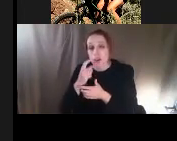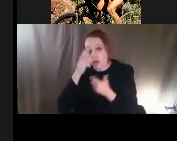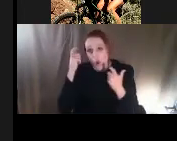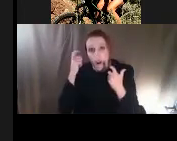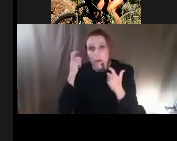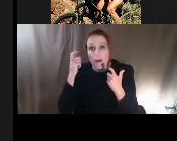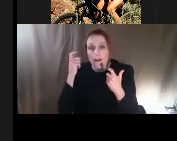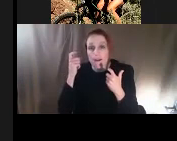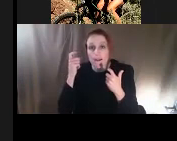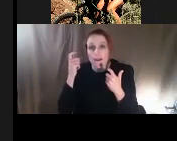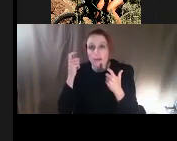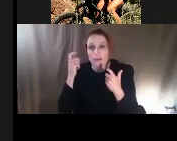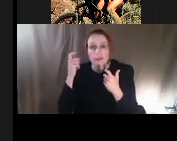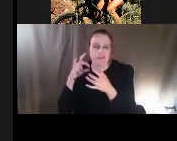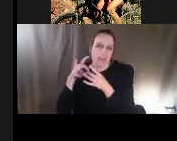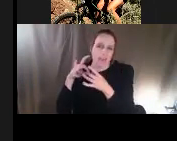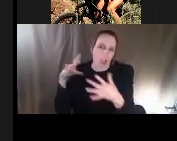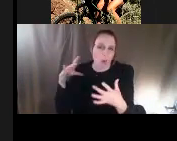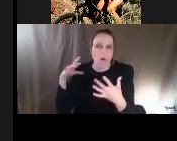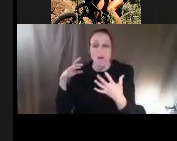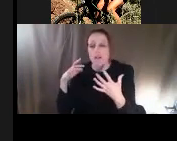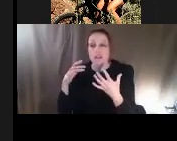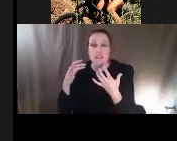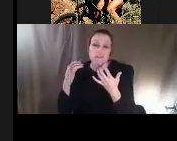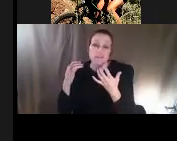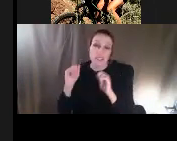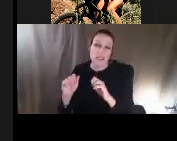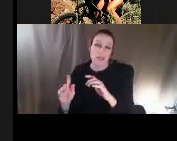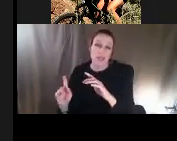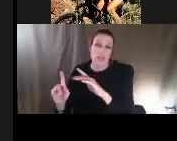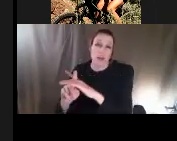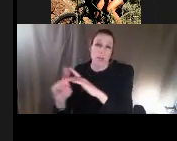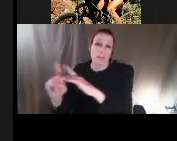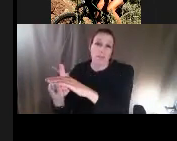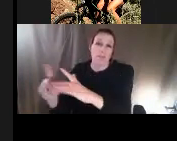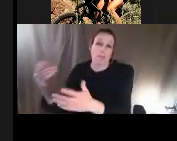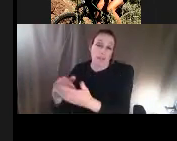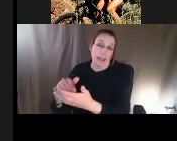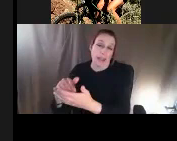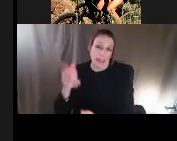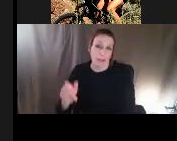cannot impact them at a later date. As you know, one of the things with trauma is the